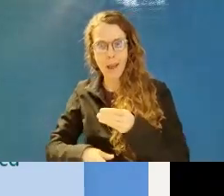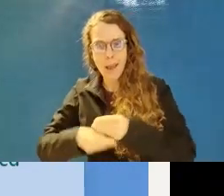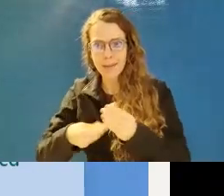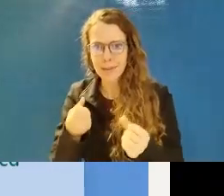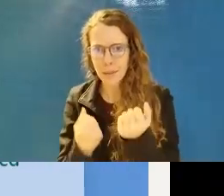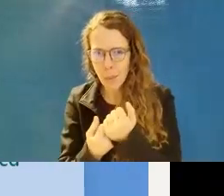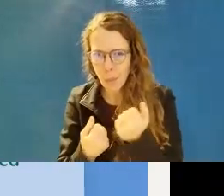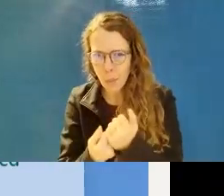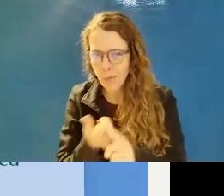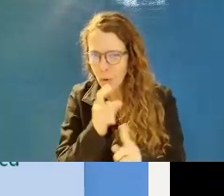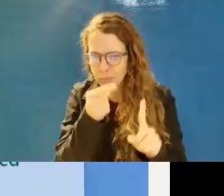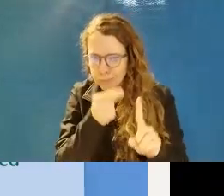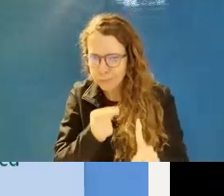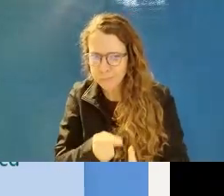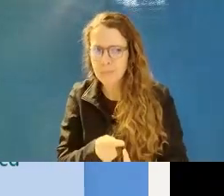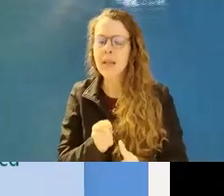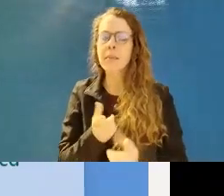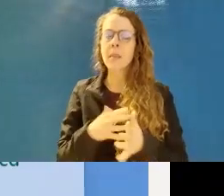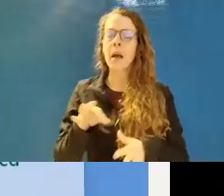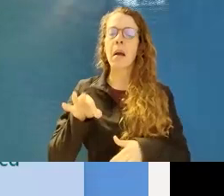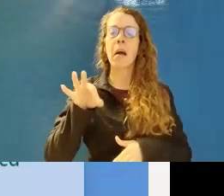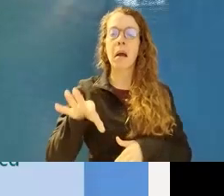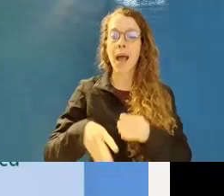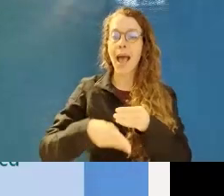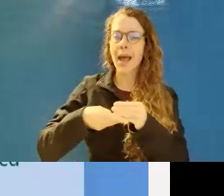So and then giving them a little bit of, you know,